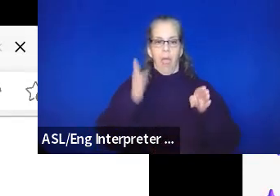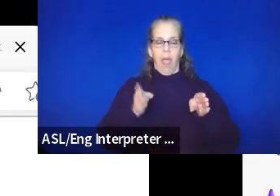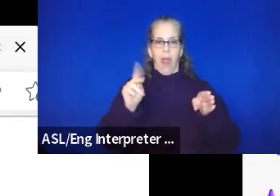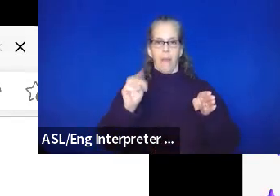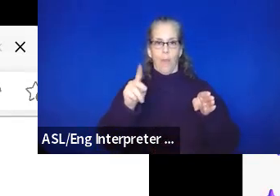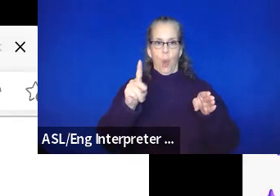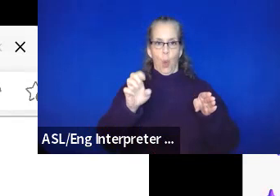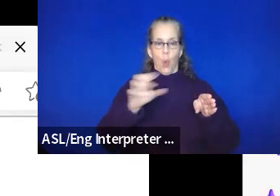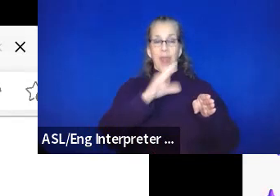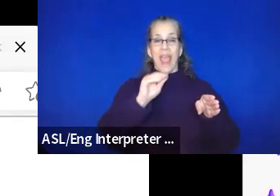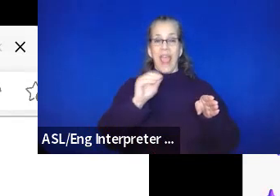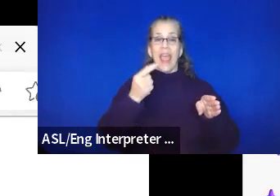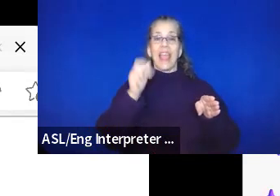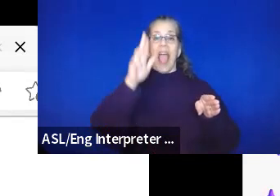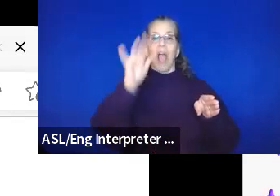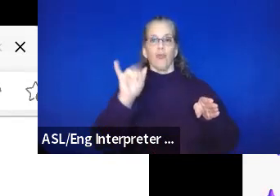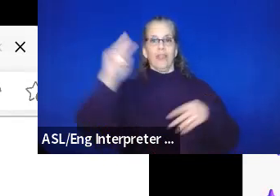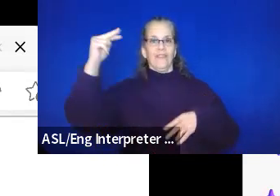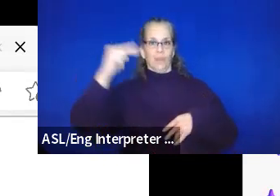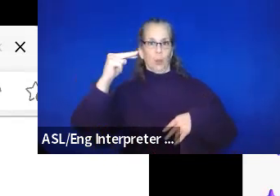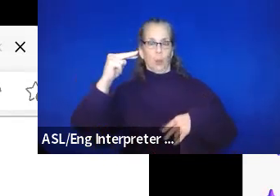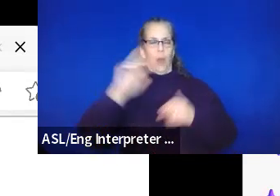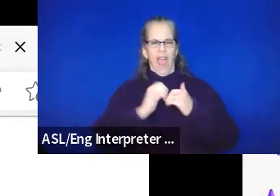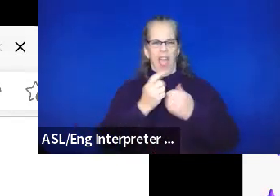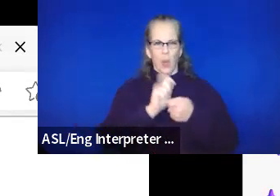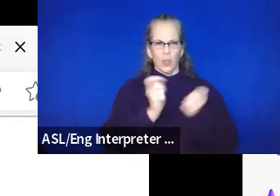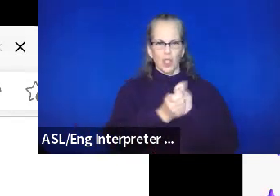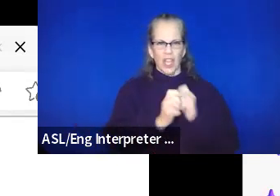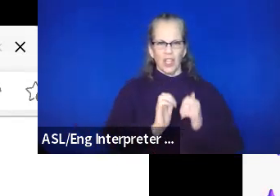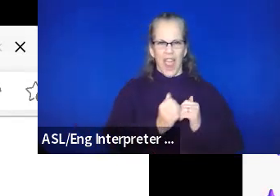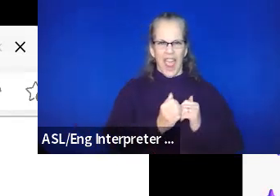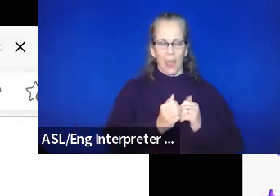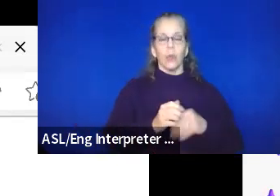You can change the size of your side by side view by hovering between the screens and moving